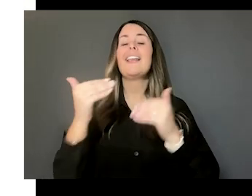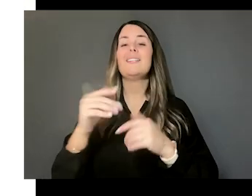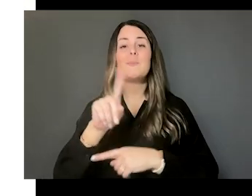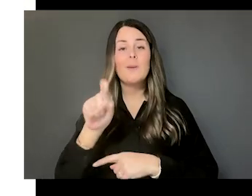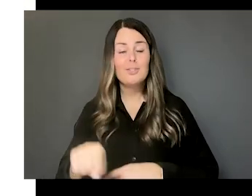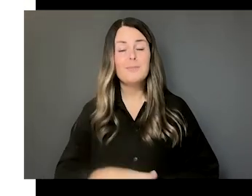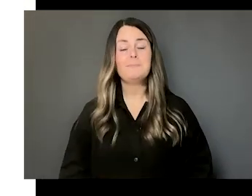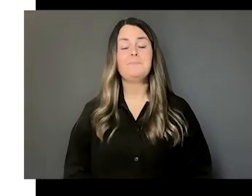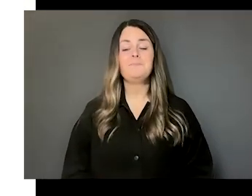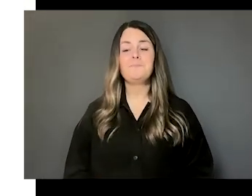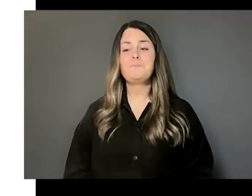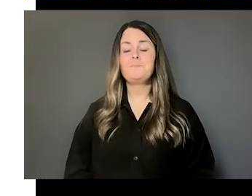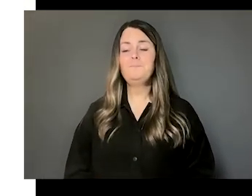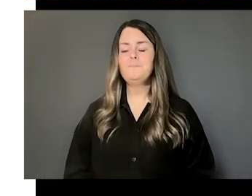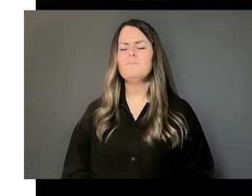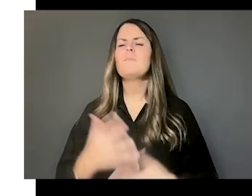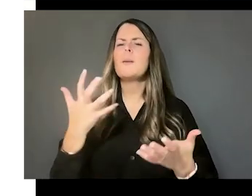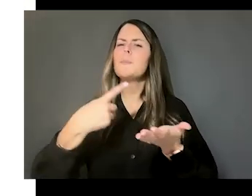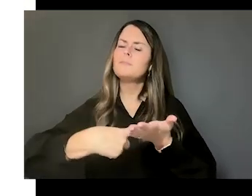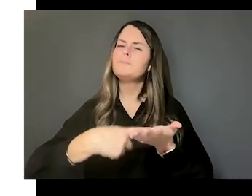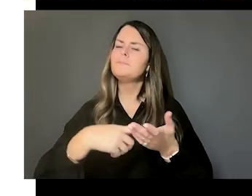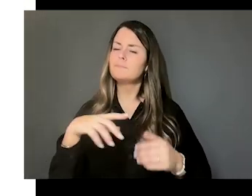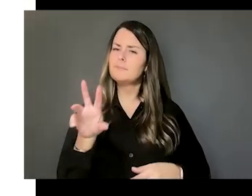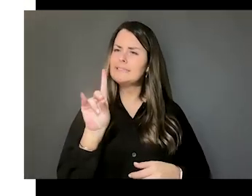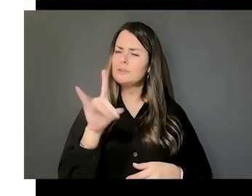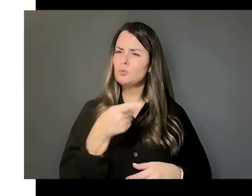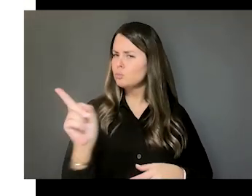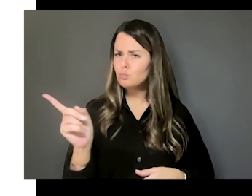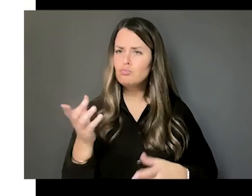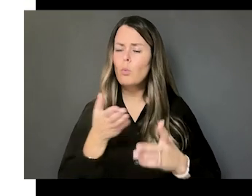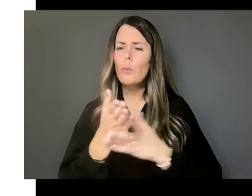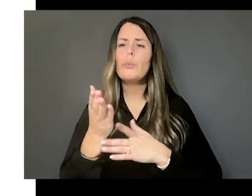So now let's switch over to, Did you go through an implementation dip?